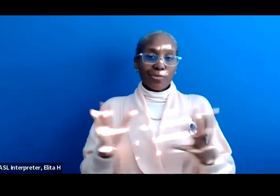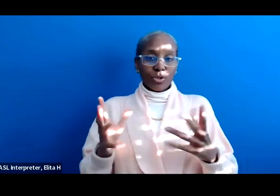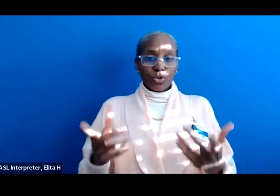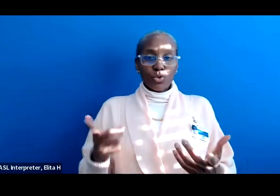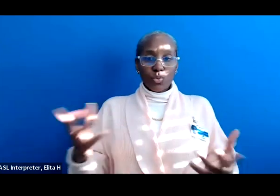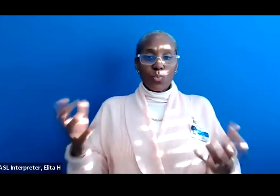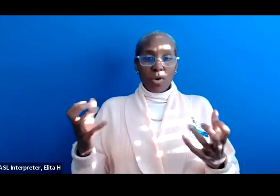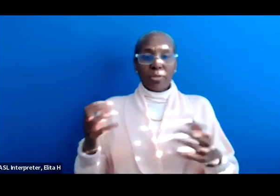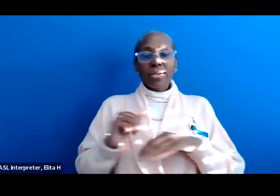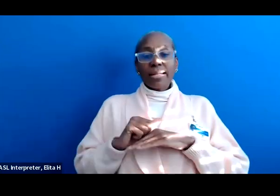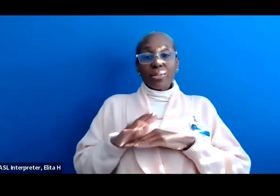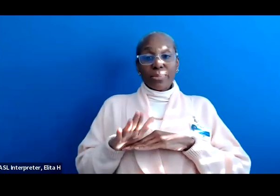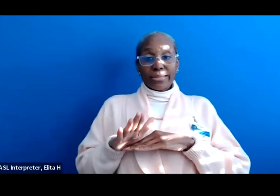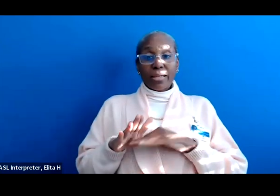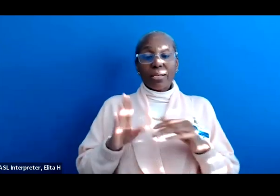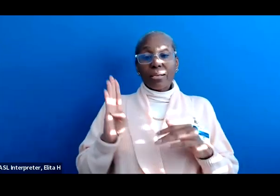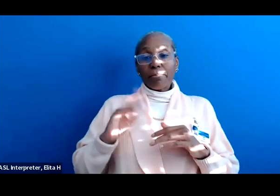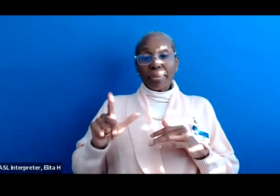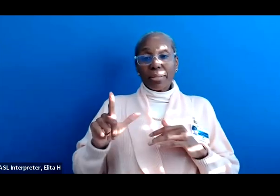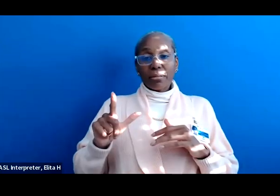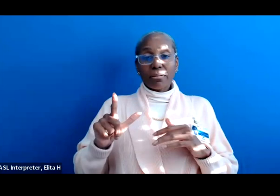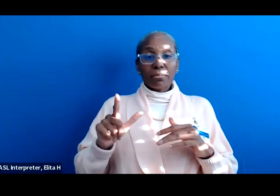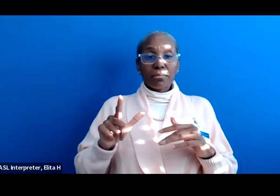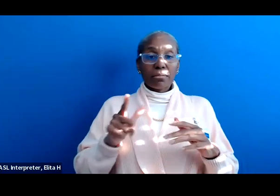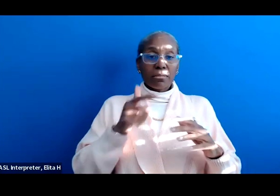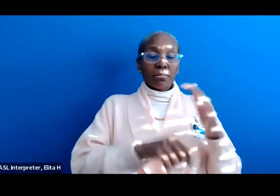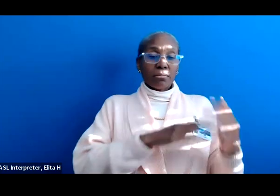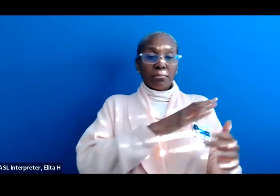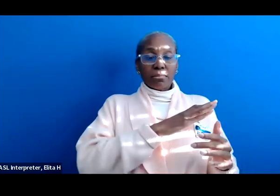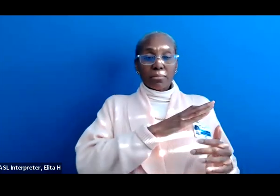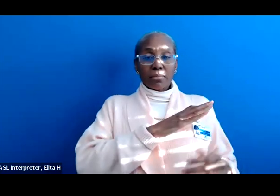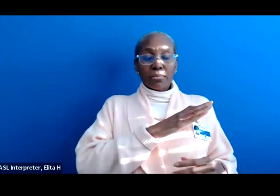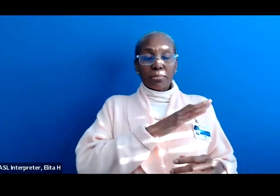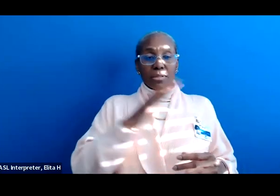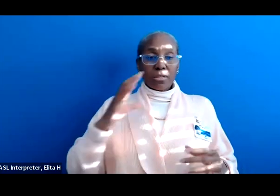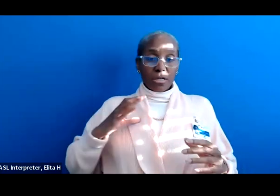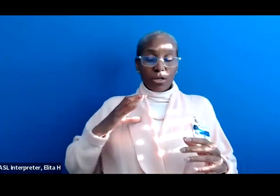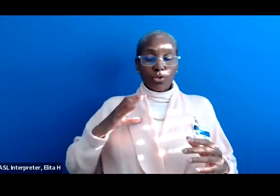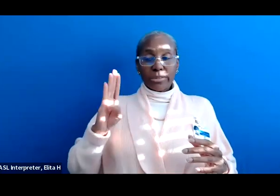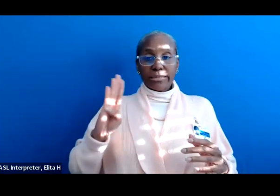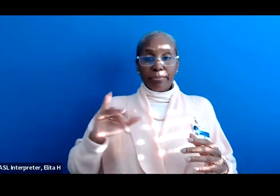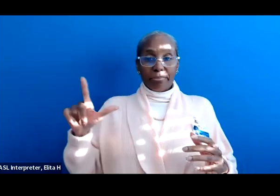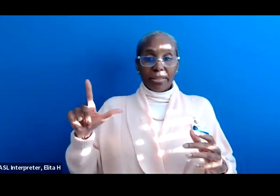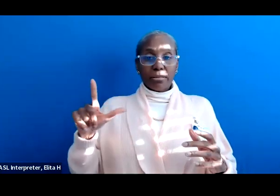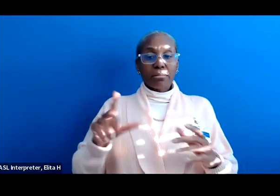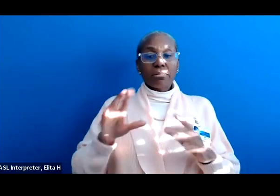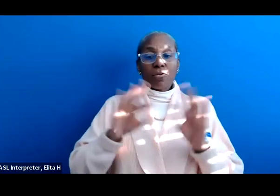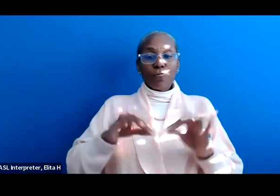They will send, if there's a bill that's going through Congress, they will send you a form letter through your computer that you sign.